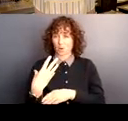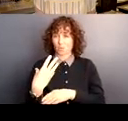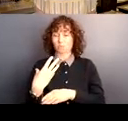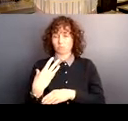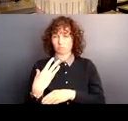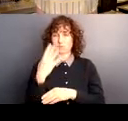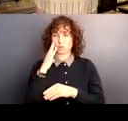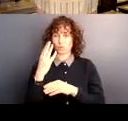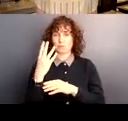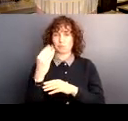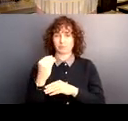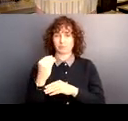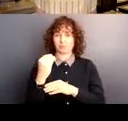and stop your video as needed.